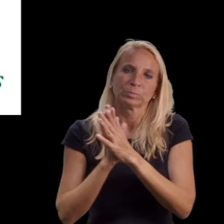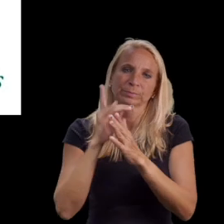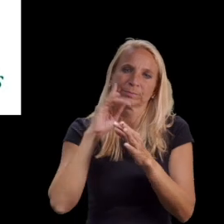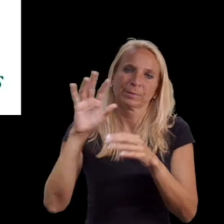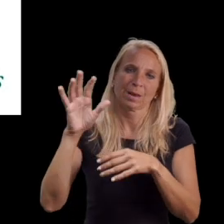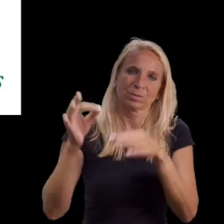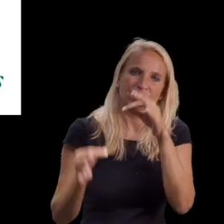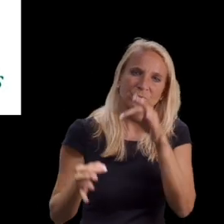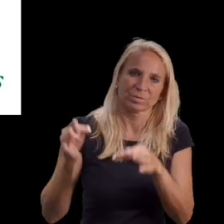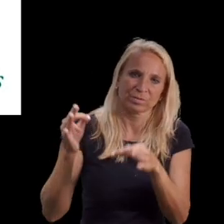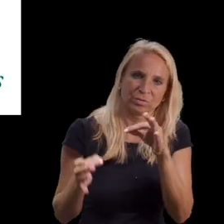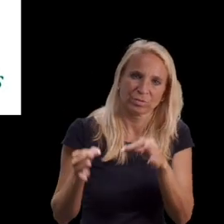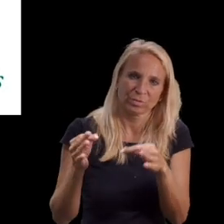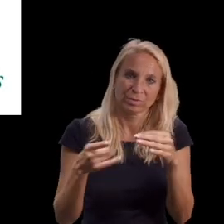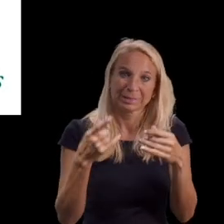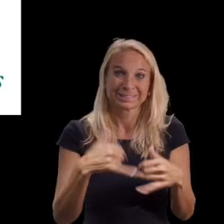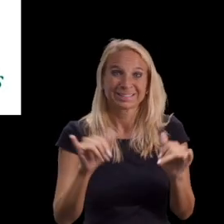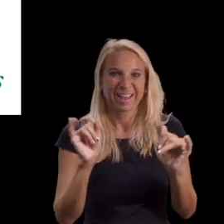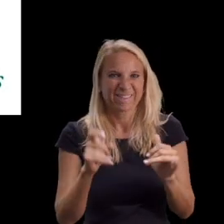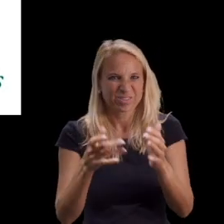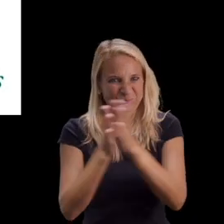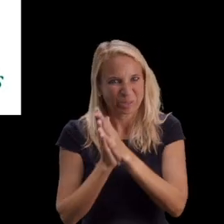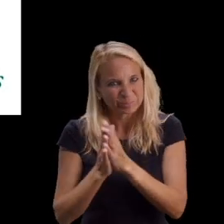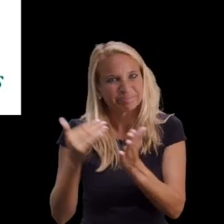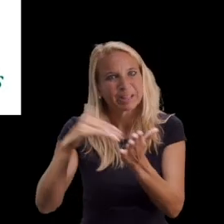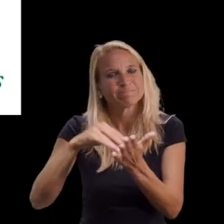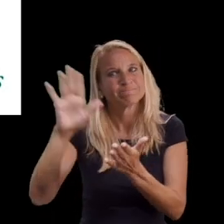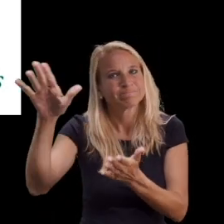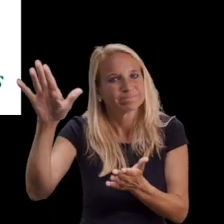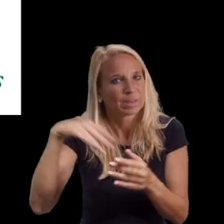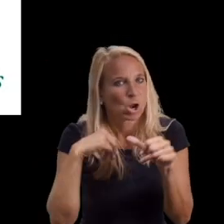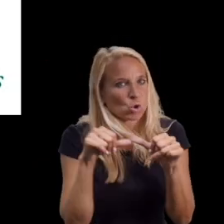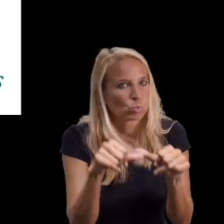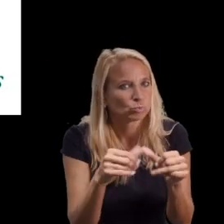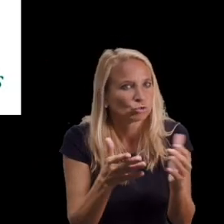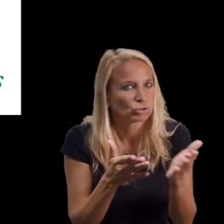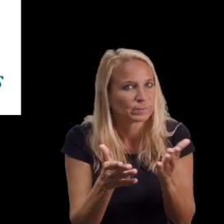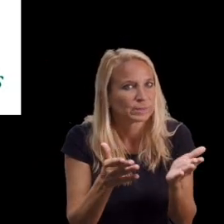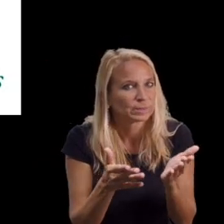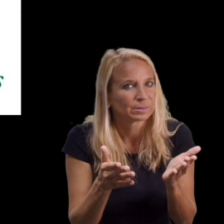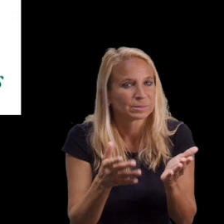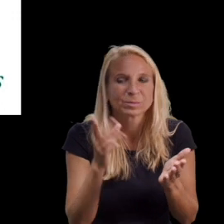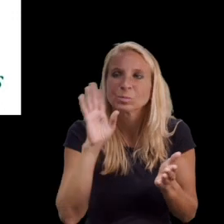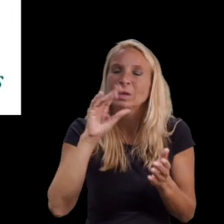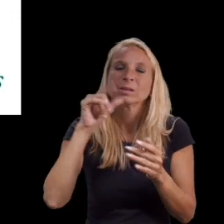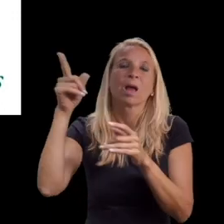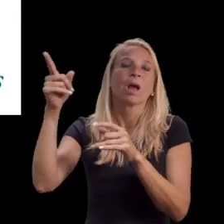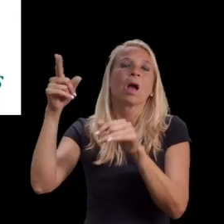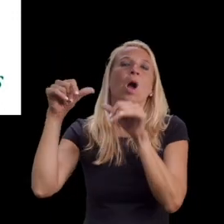You still have to request continued services for the fair hearing process as well. It's not gonna automatically continue.